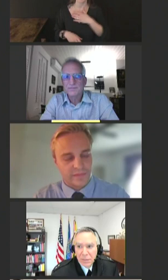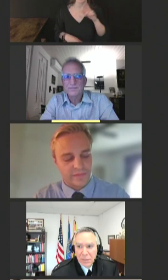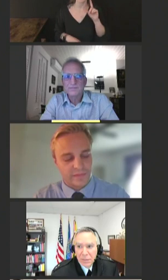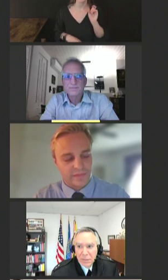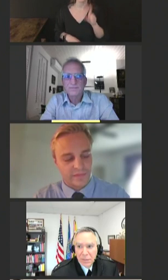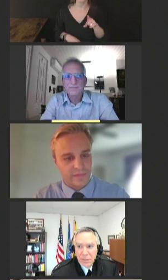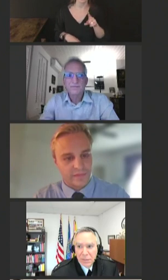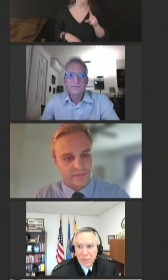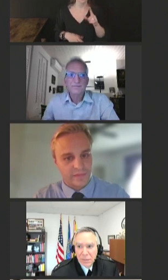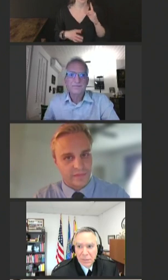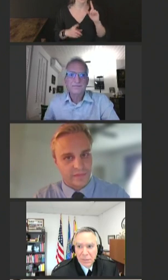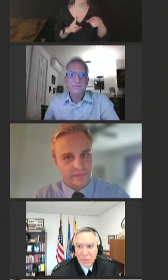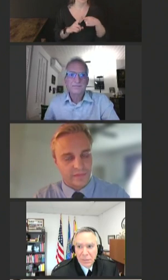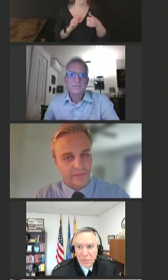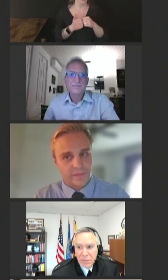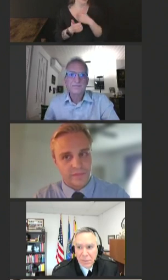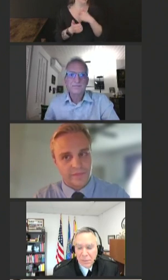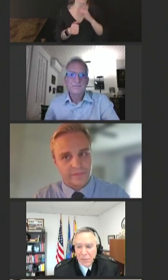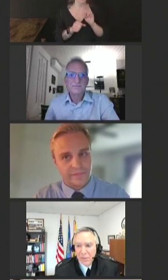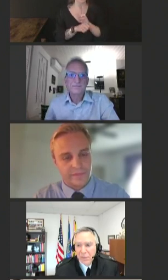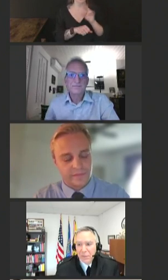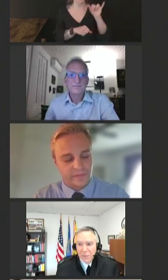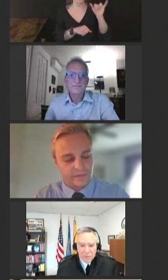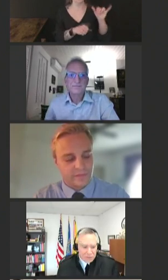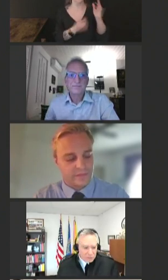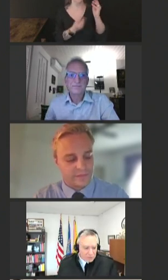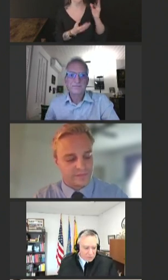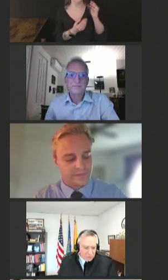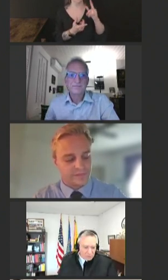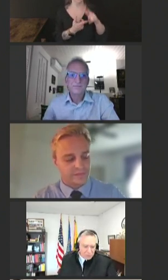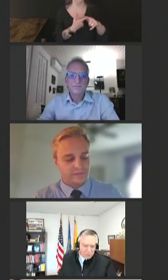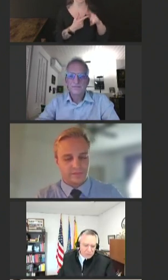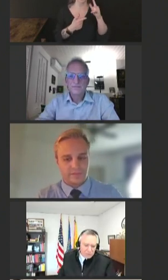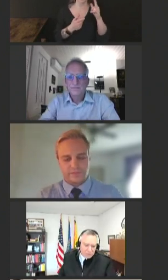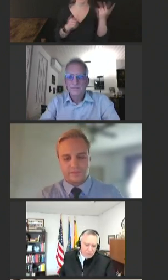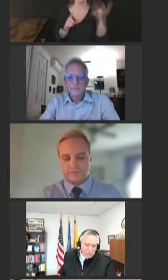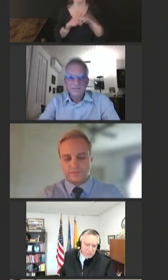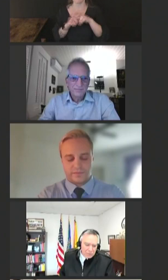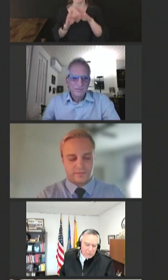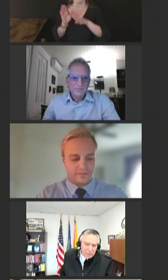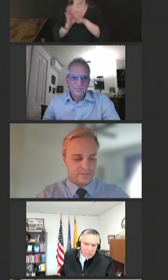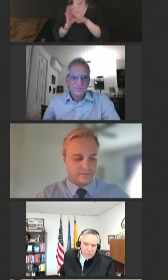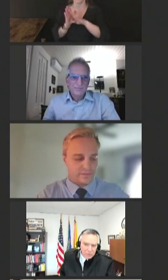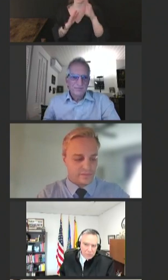in formulating vaccine strategy and strategy around the implementation of other mitigation